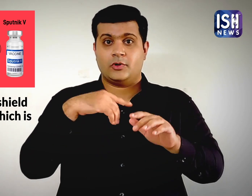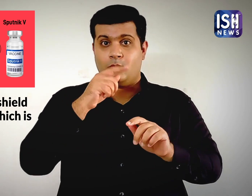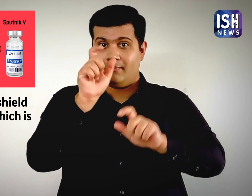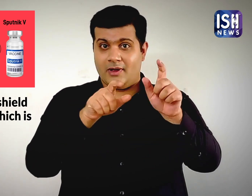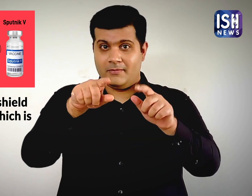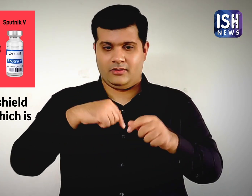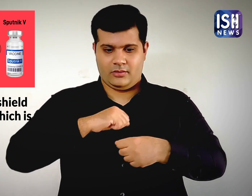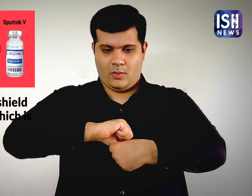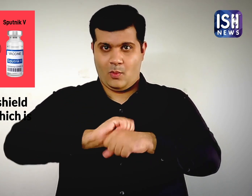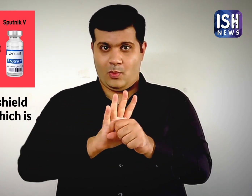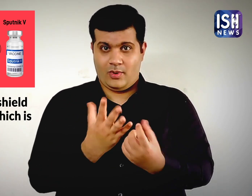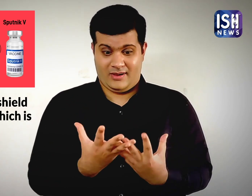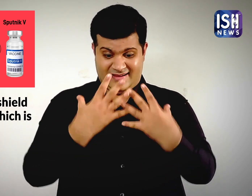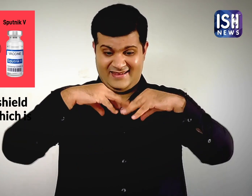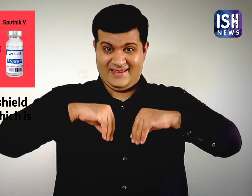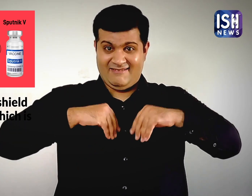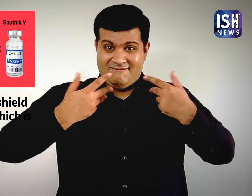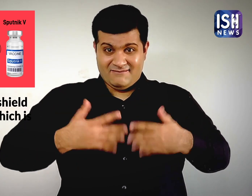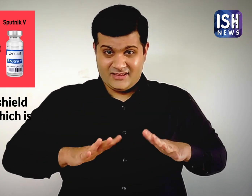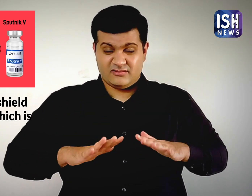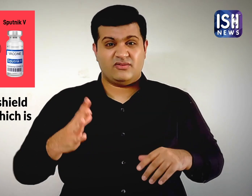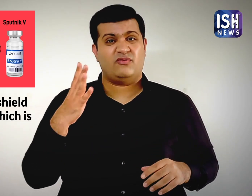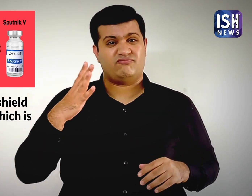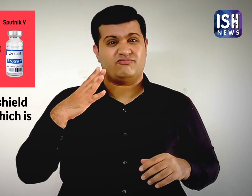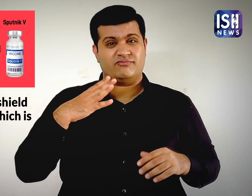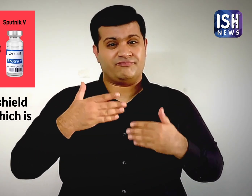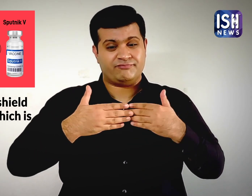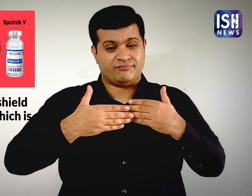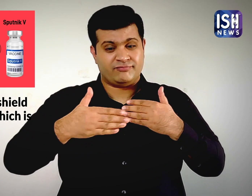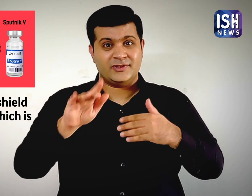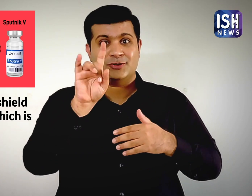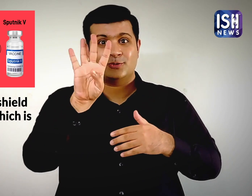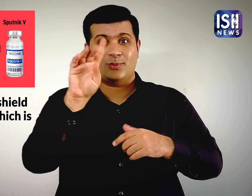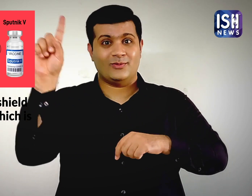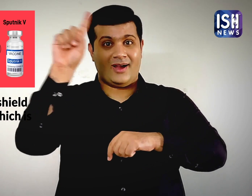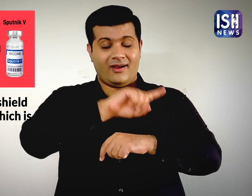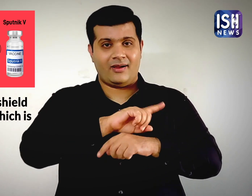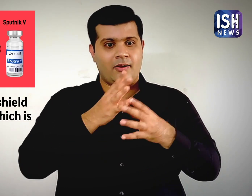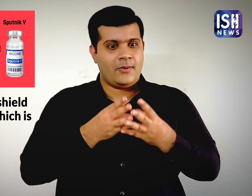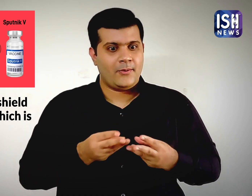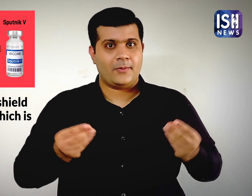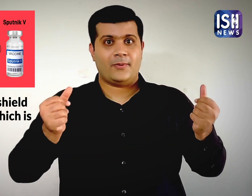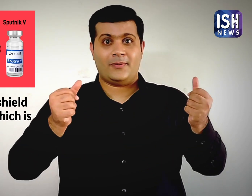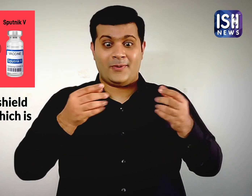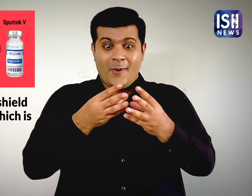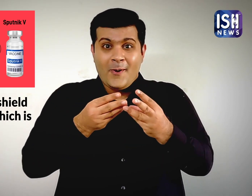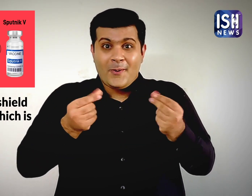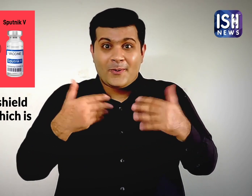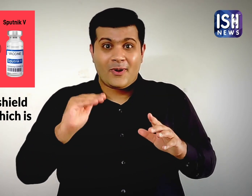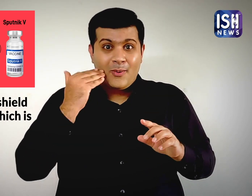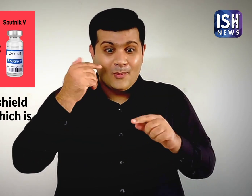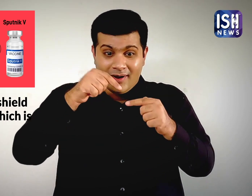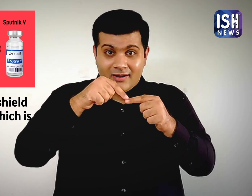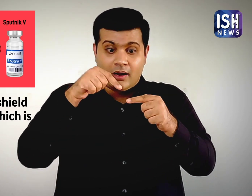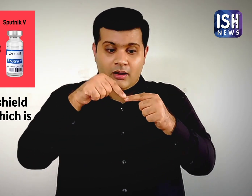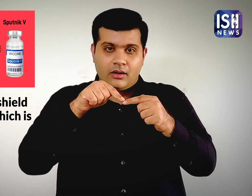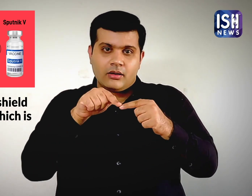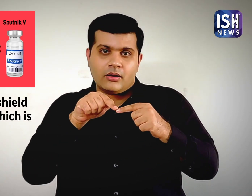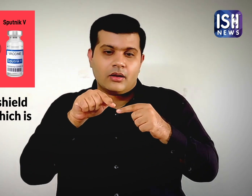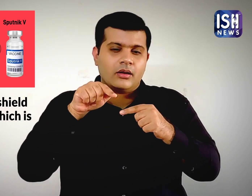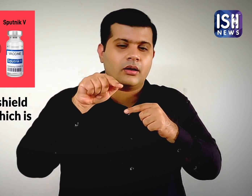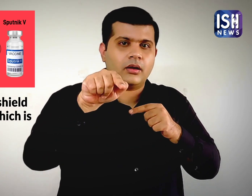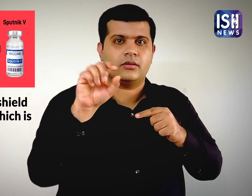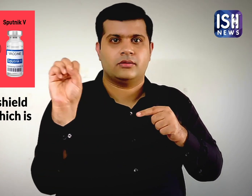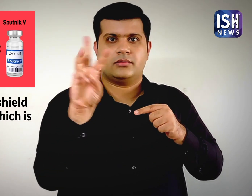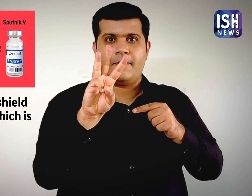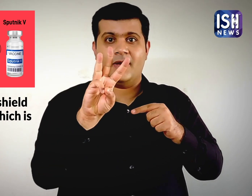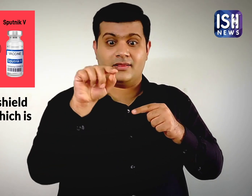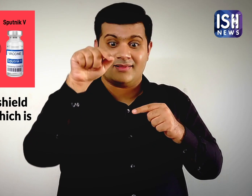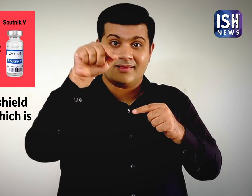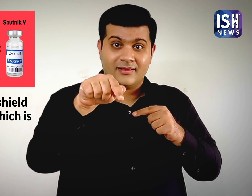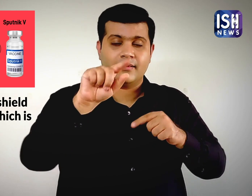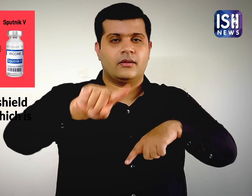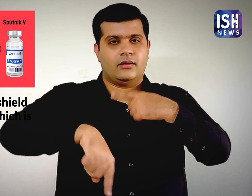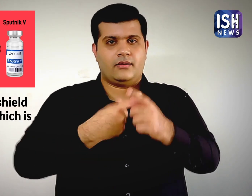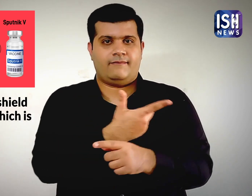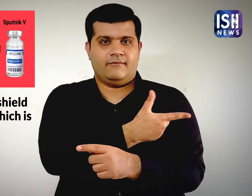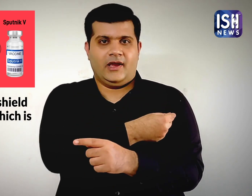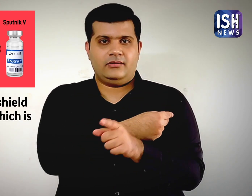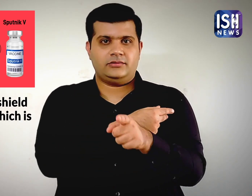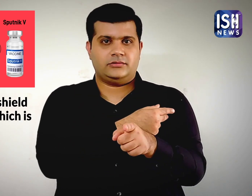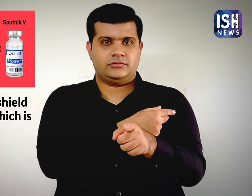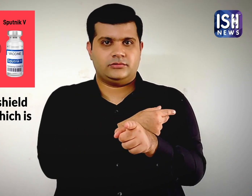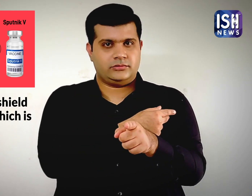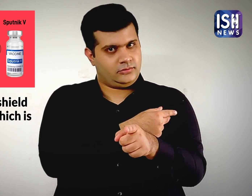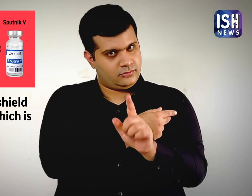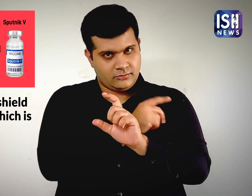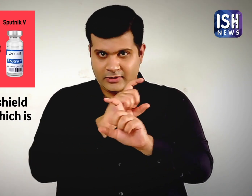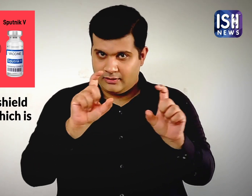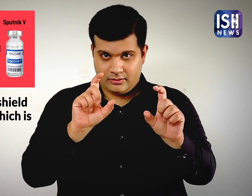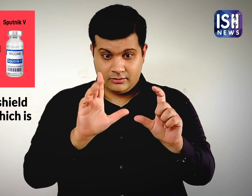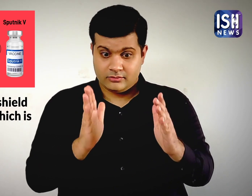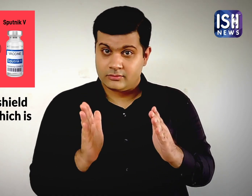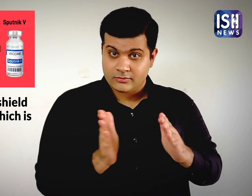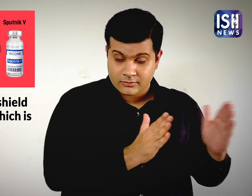Vaccination for coronavirus can be taken three months after recovery.